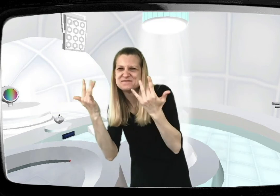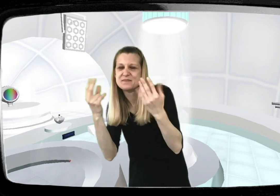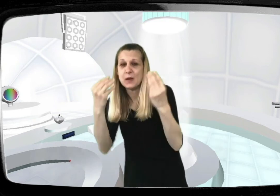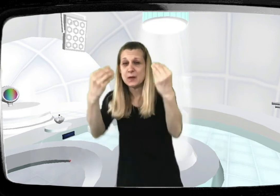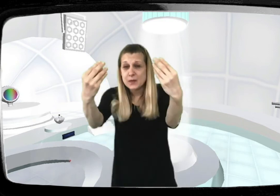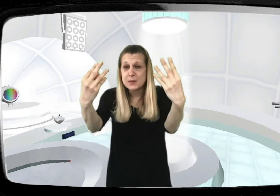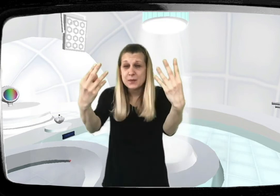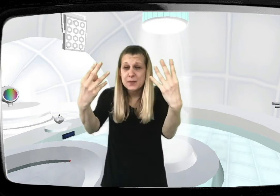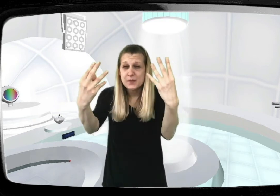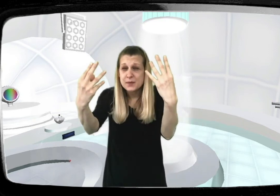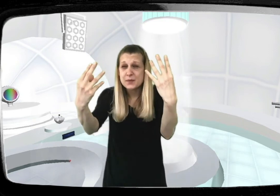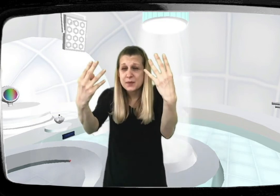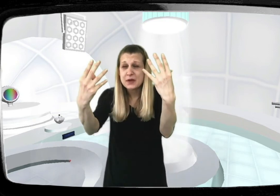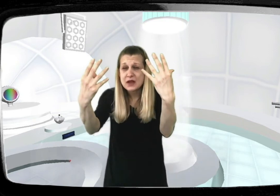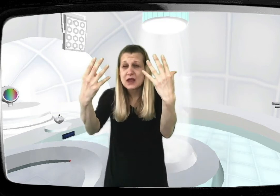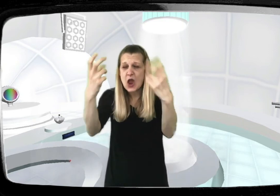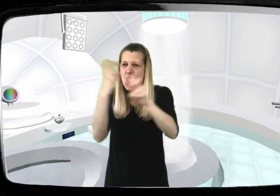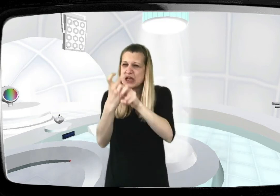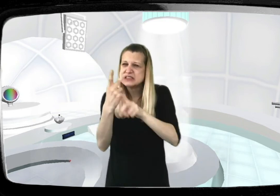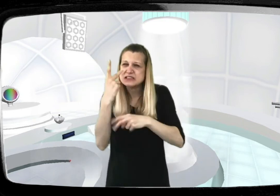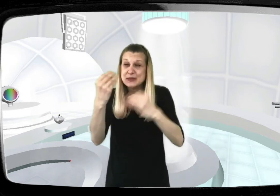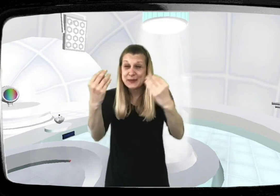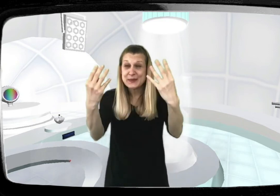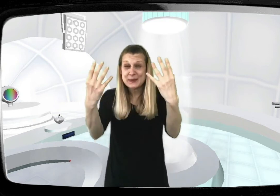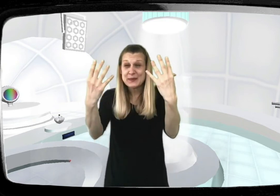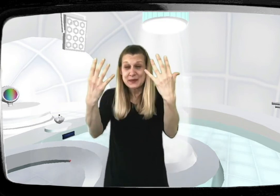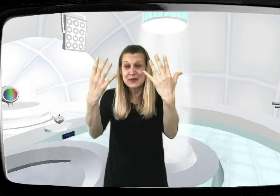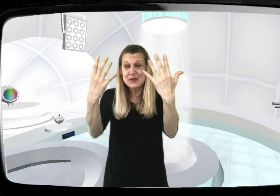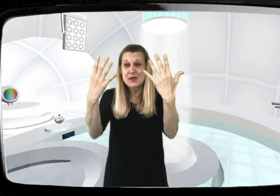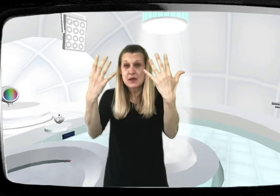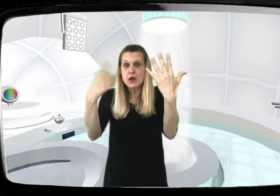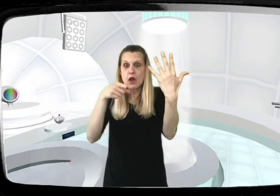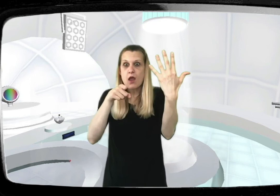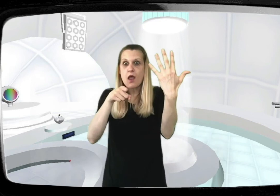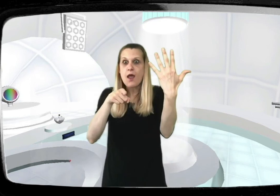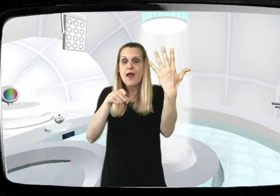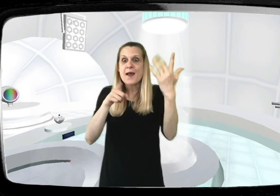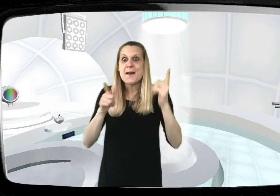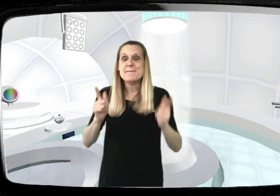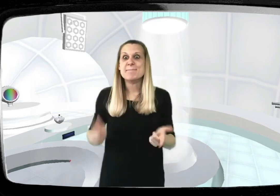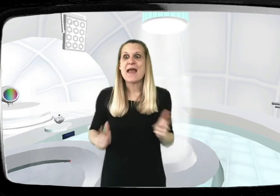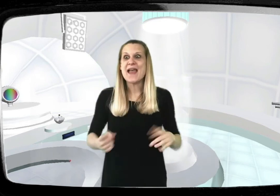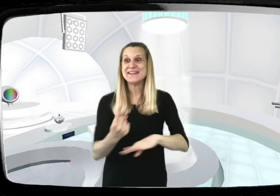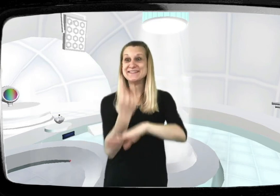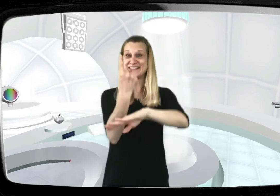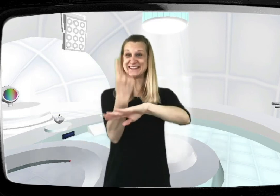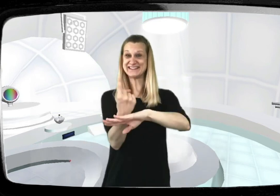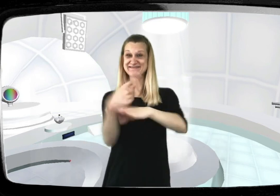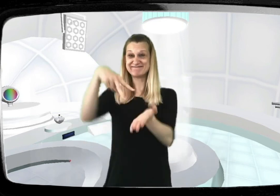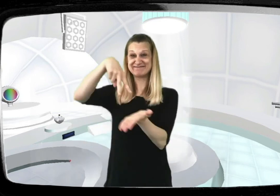Faintly at first, but becoming clearer and clearer every second, the picture of Mike Teavee appeared on the screen.